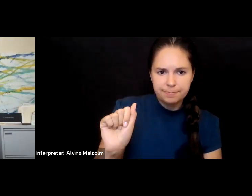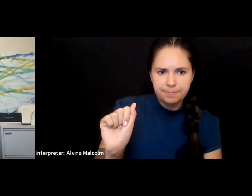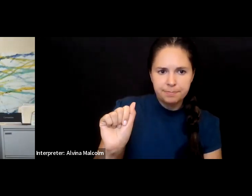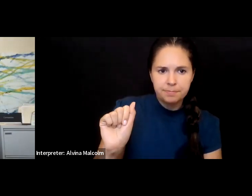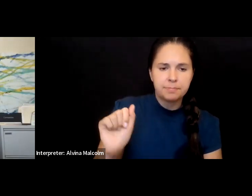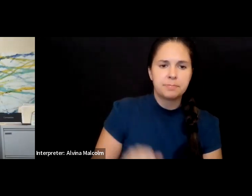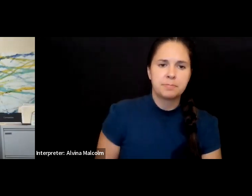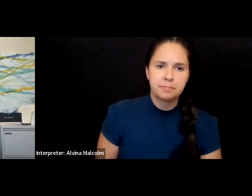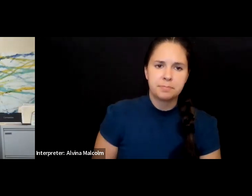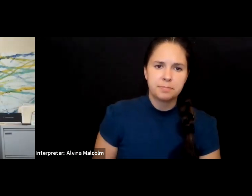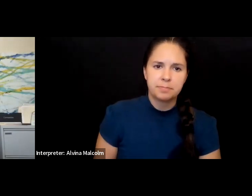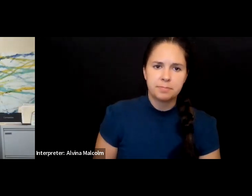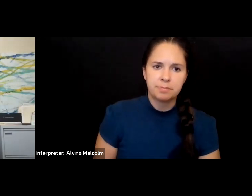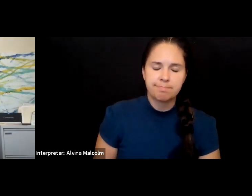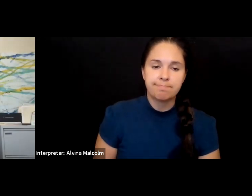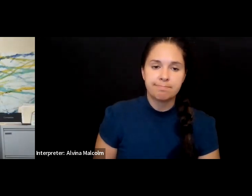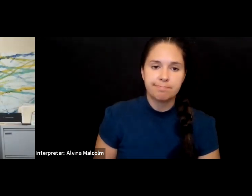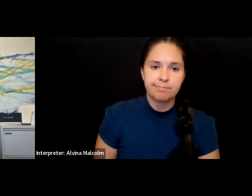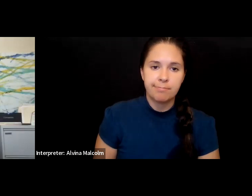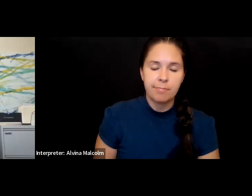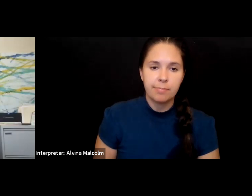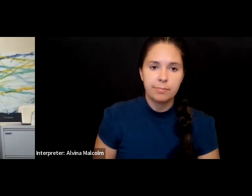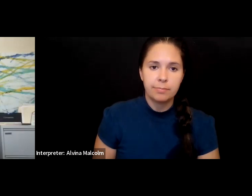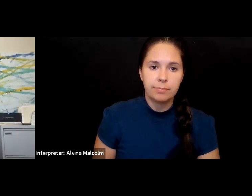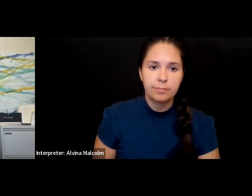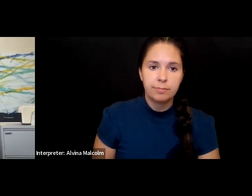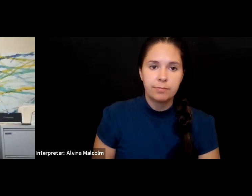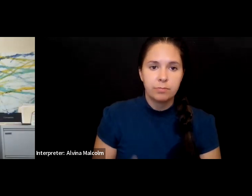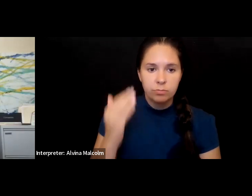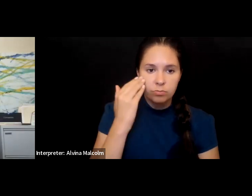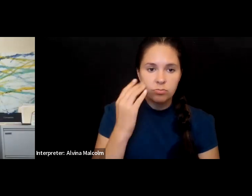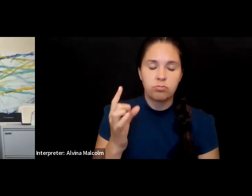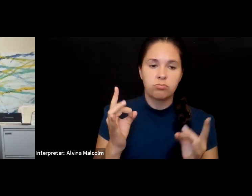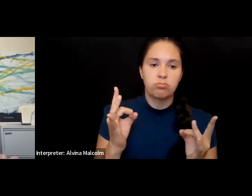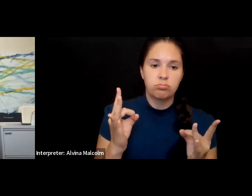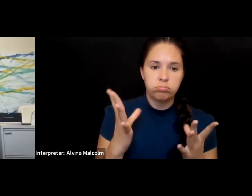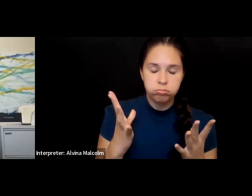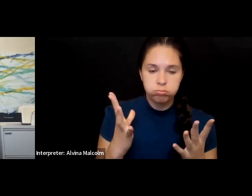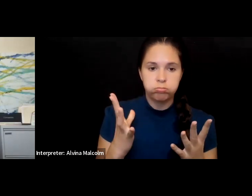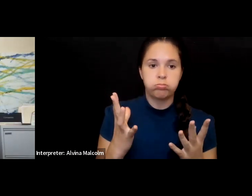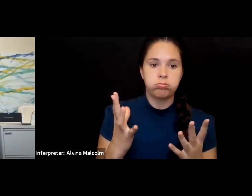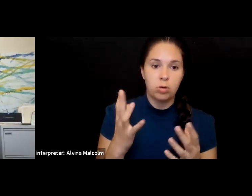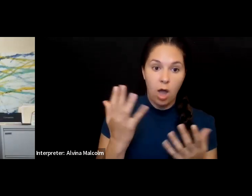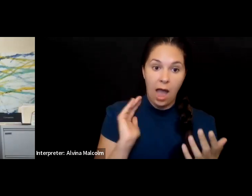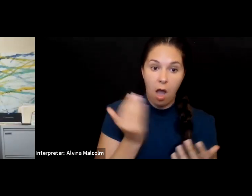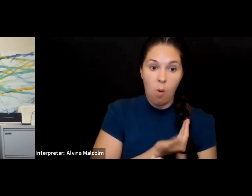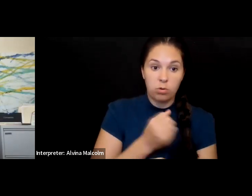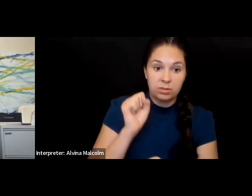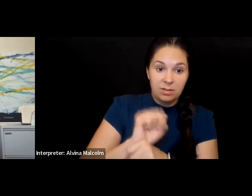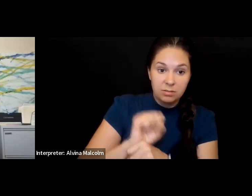last storm. One of the CILs, their building is gone. That CIL is in